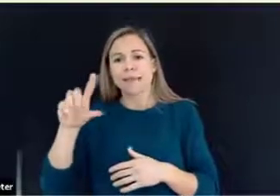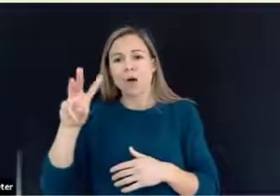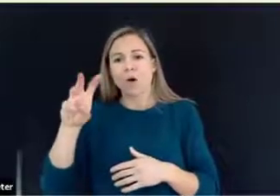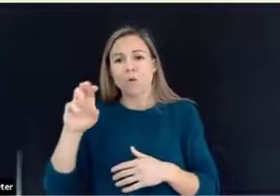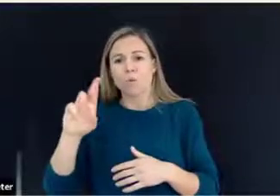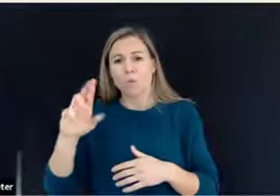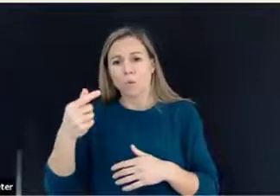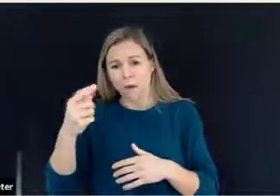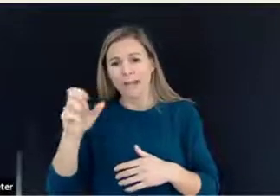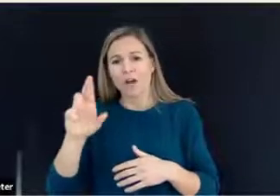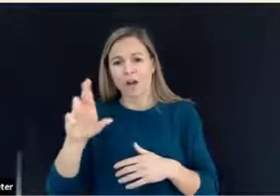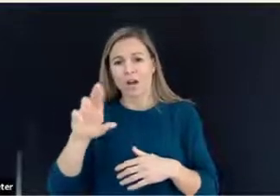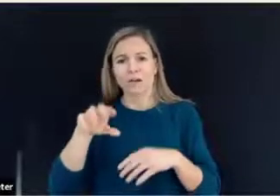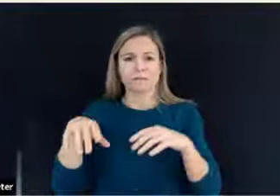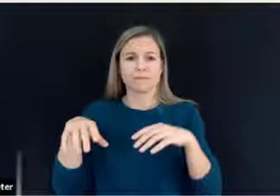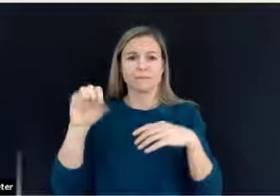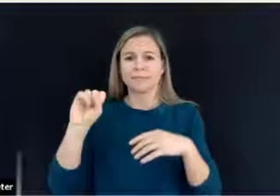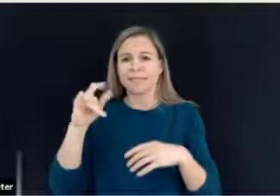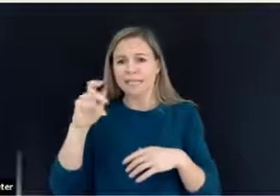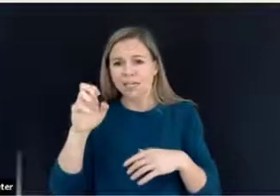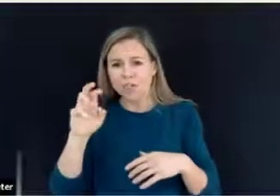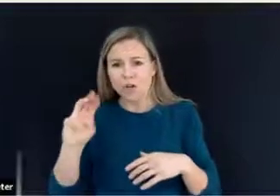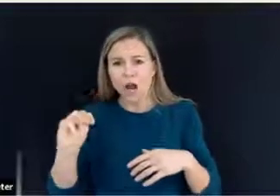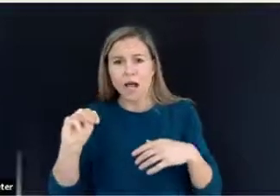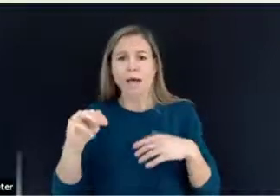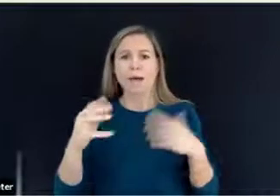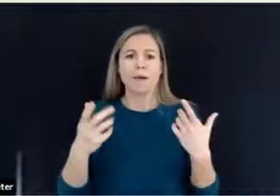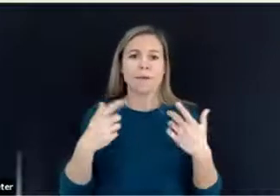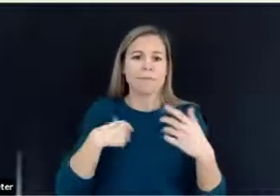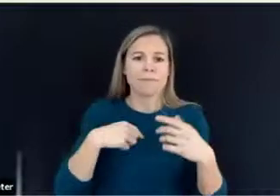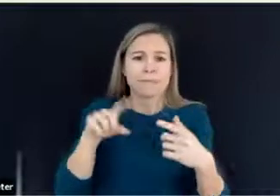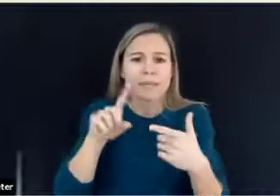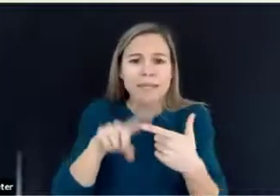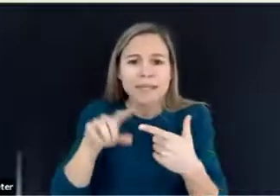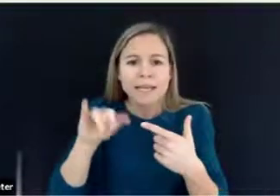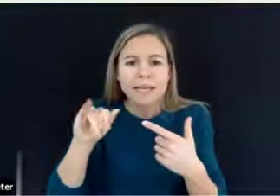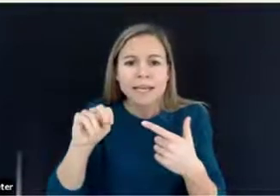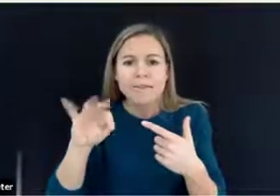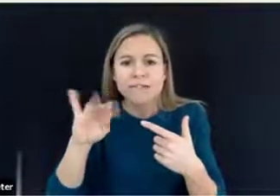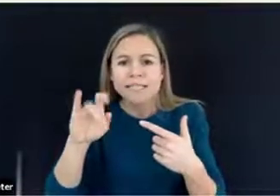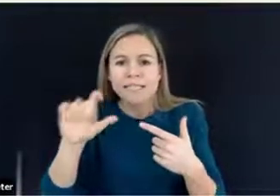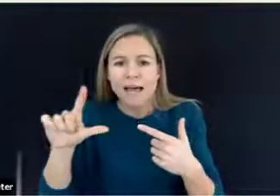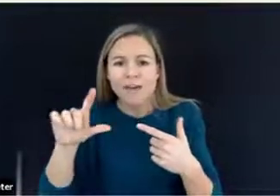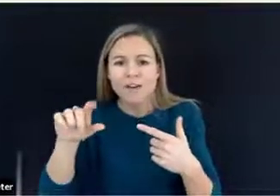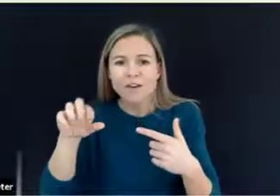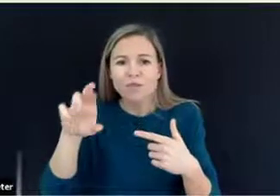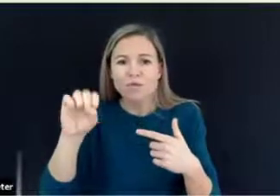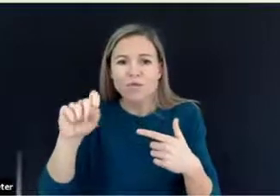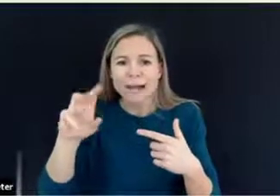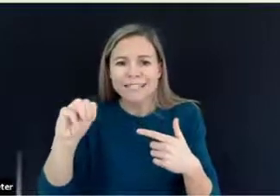neonatal adrenoleukodystrophy, Infantile Refsum disease, or Heimler syndrome.